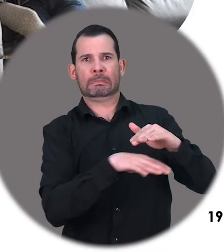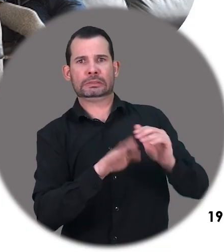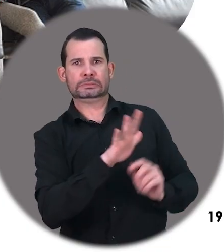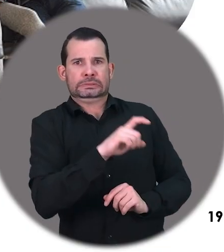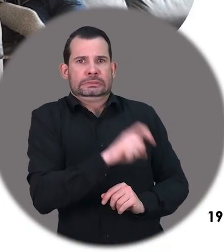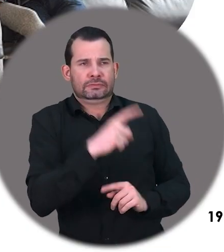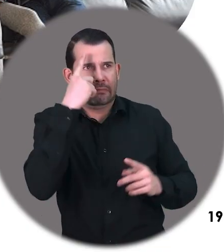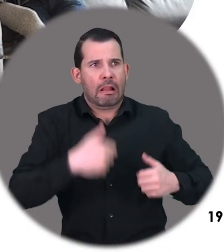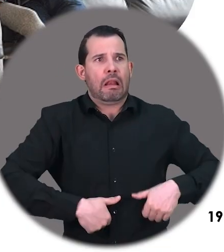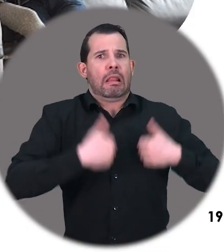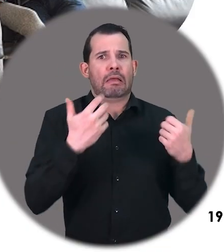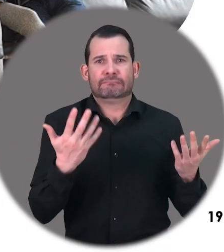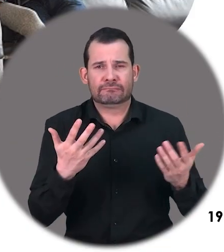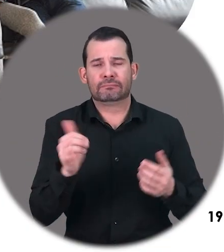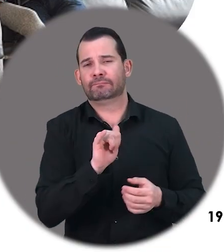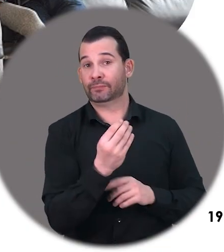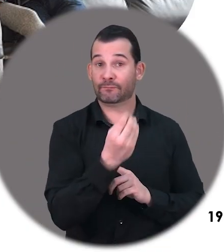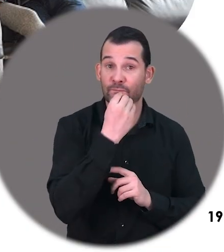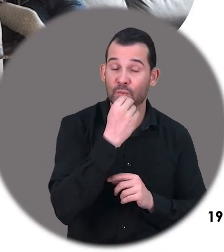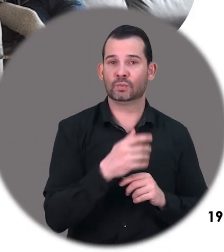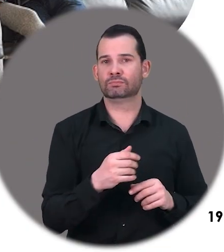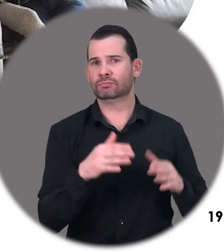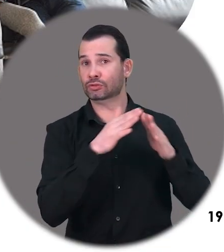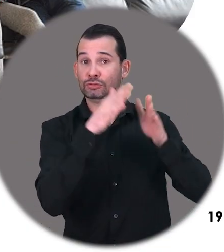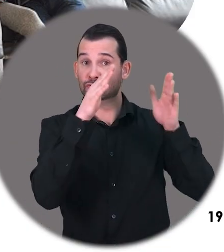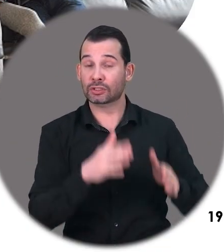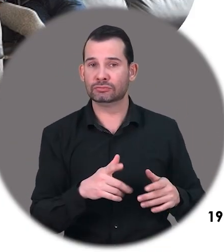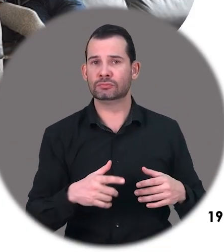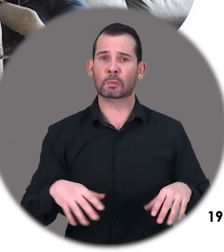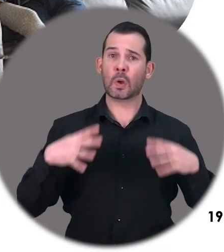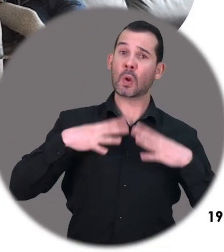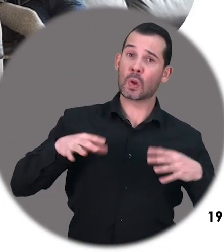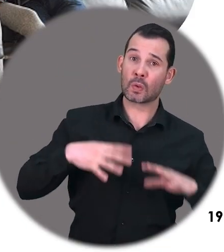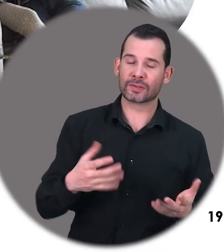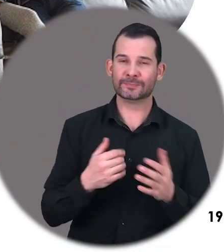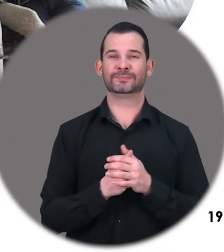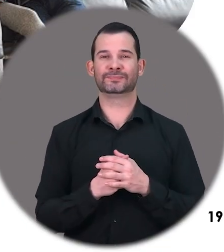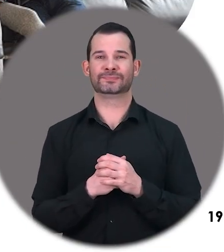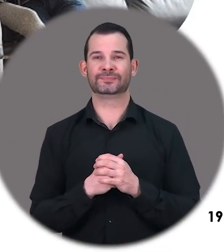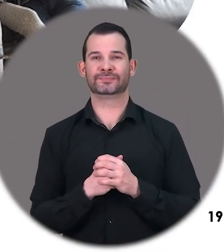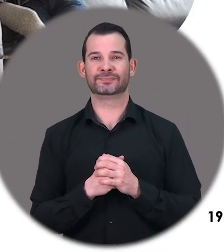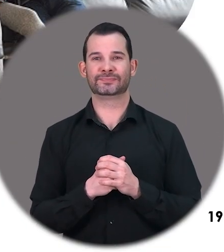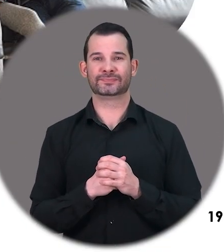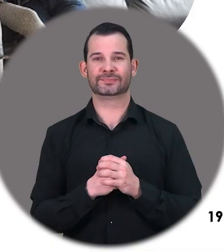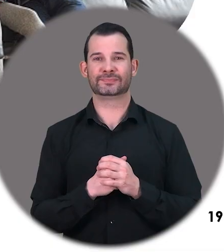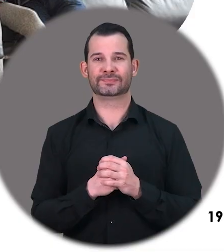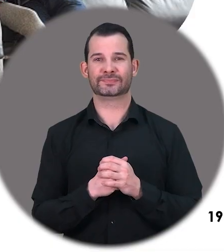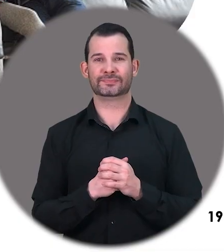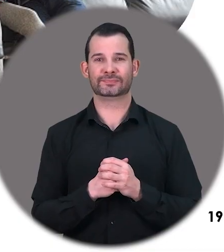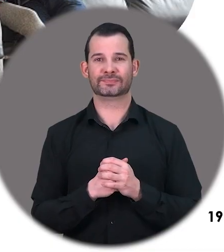all of the basic necessities of life, such as food, shelter, and clothing.